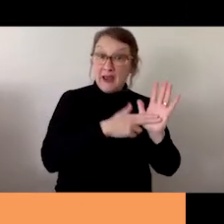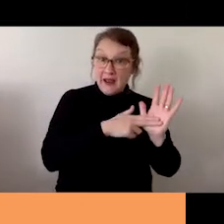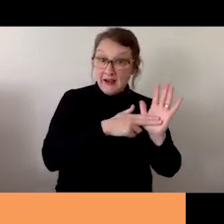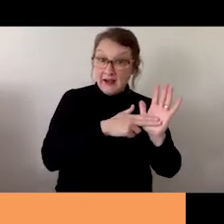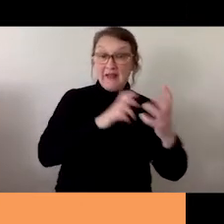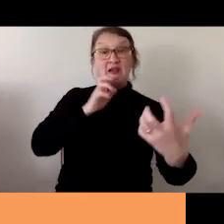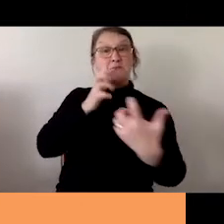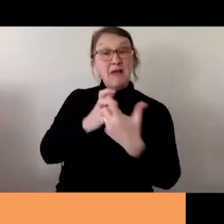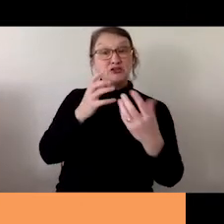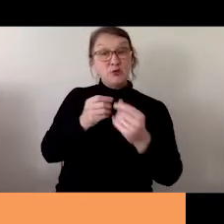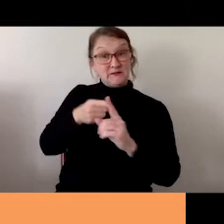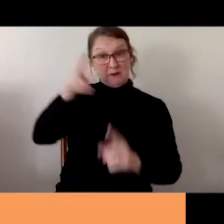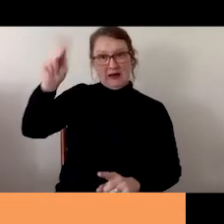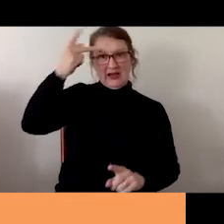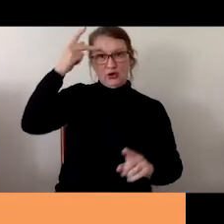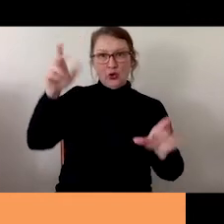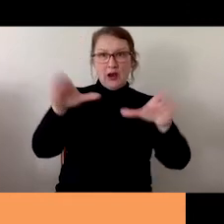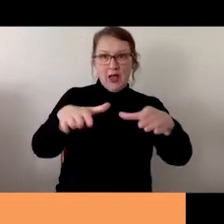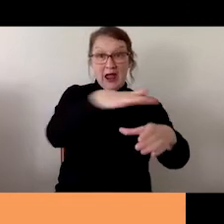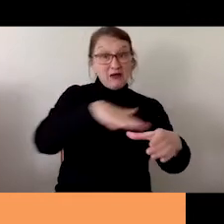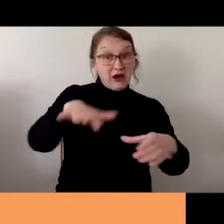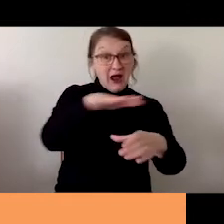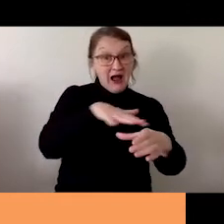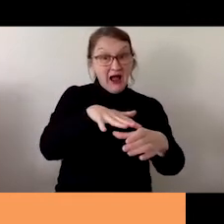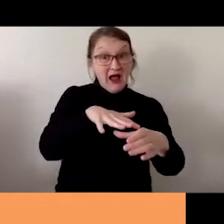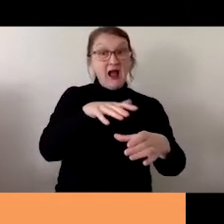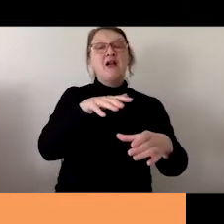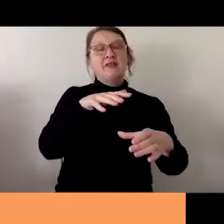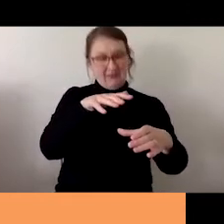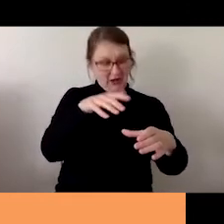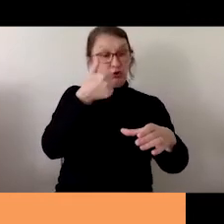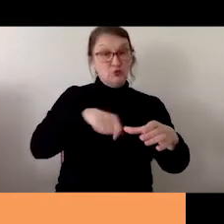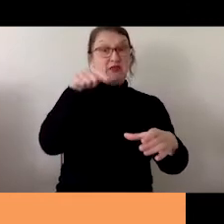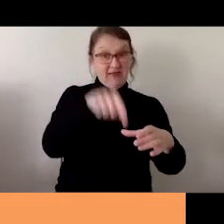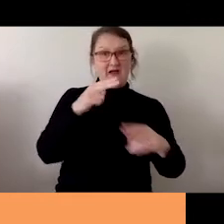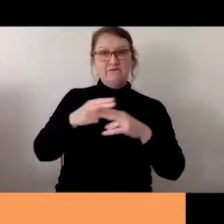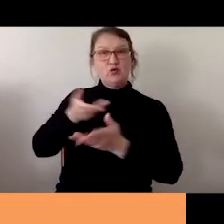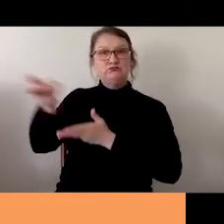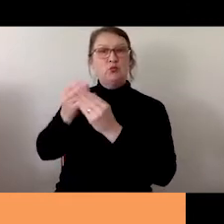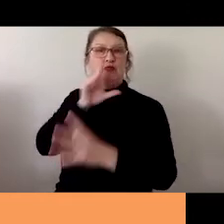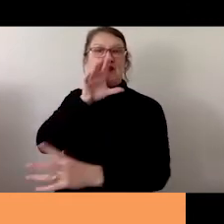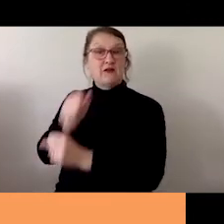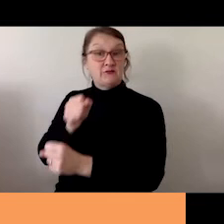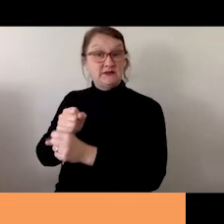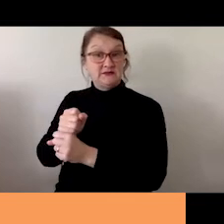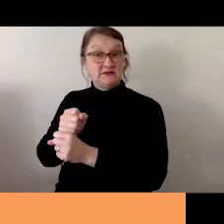sophisticated and difficult - it's actually not all that difficult. And it is the groundwork of a great influencing approach for government.